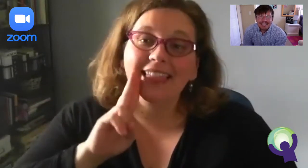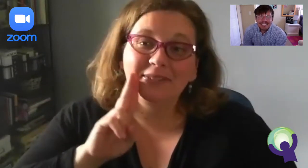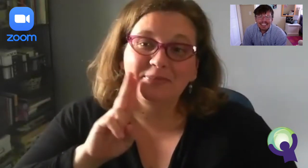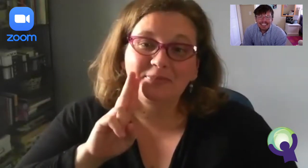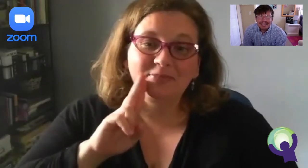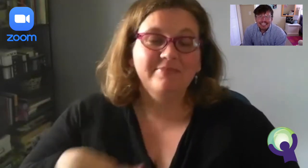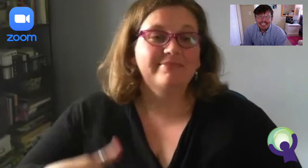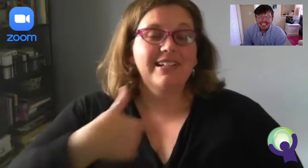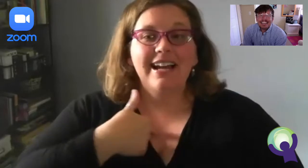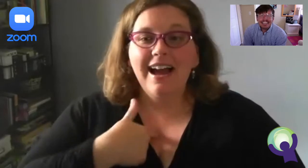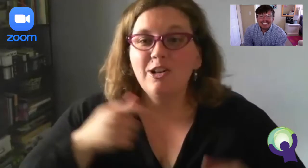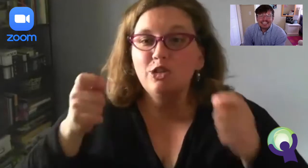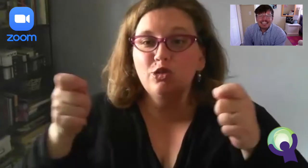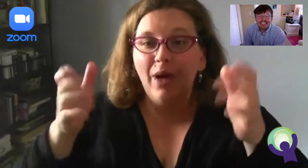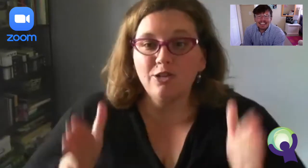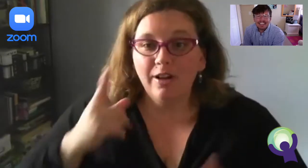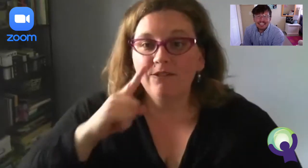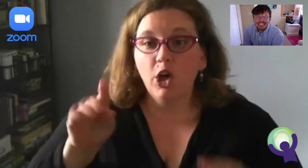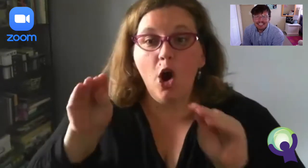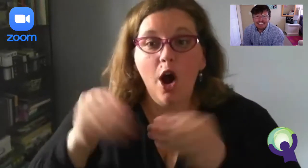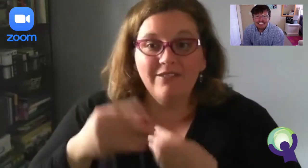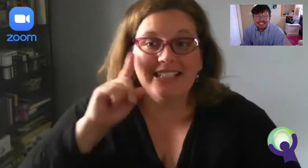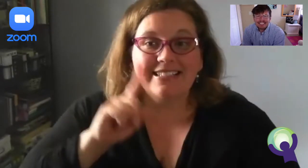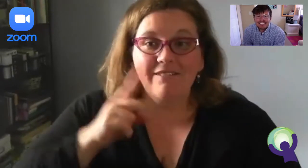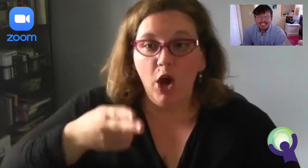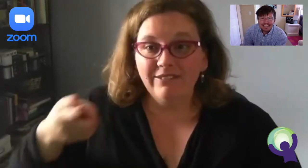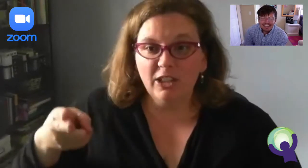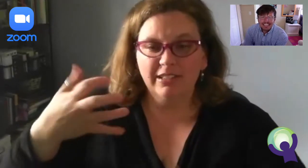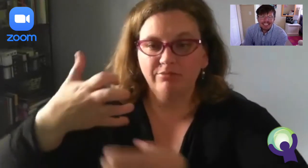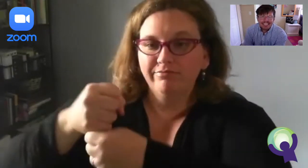This is my sign name: Hollie and I am the director for the Office for the Deaf and